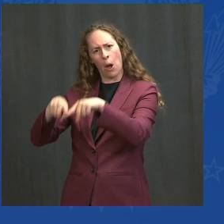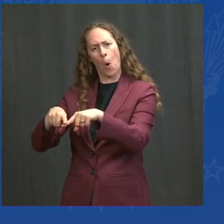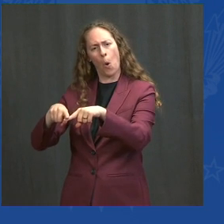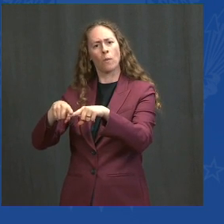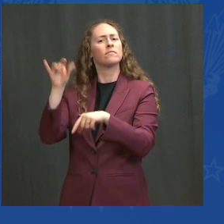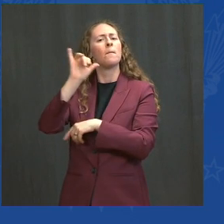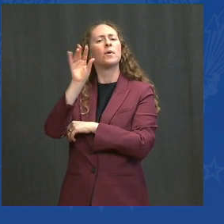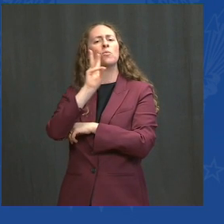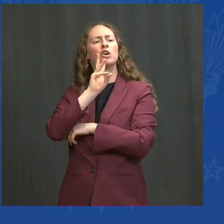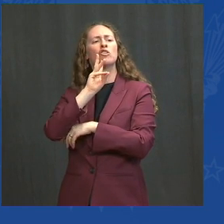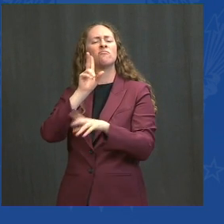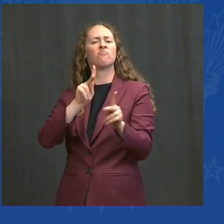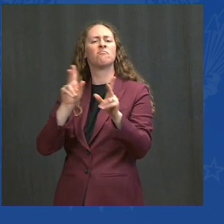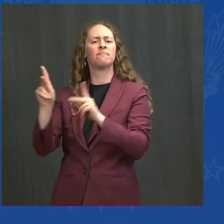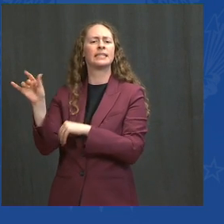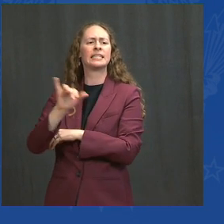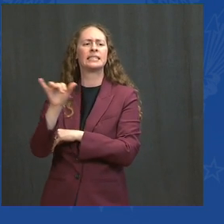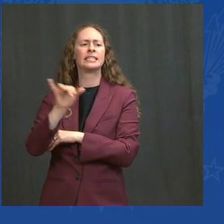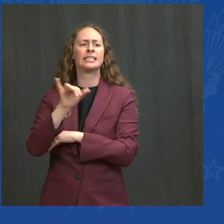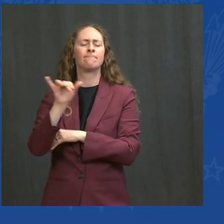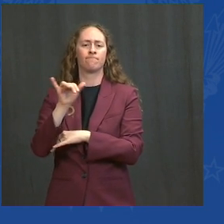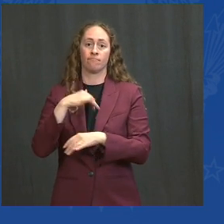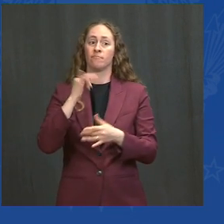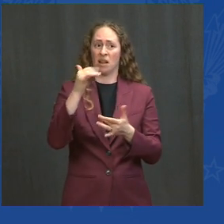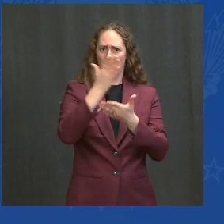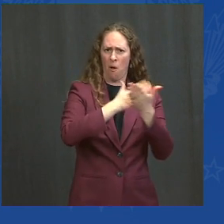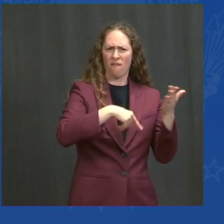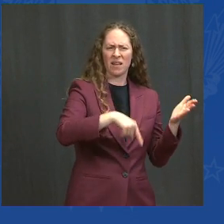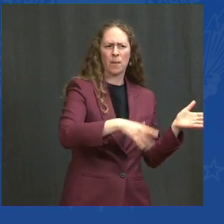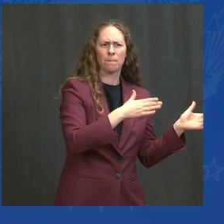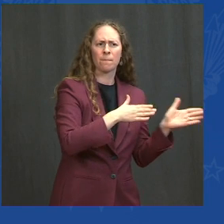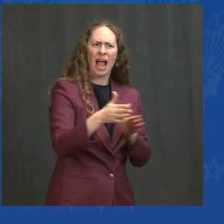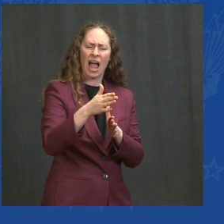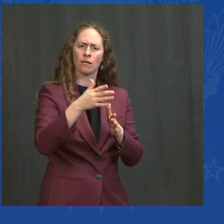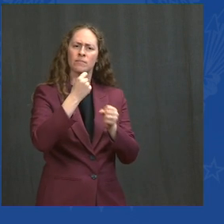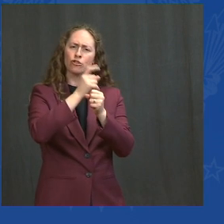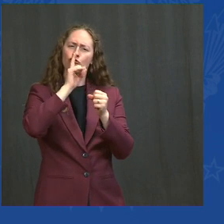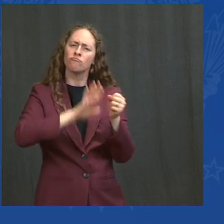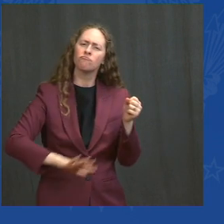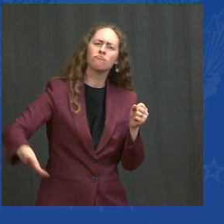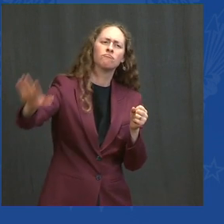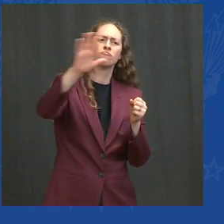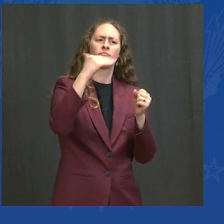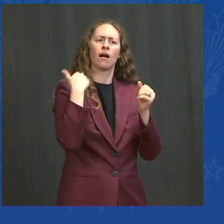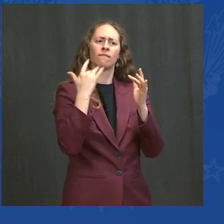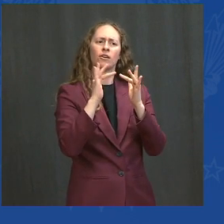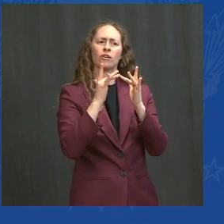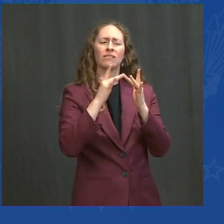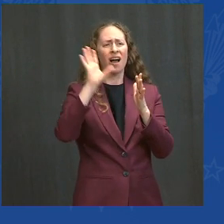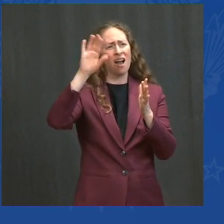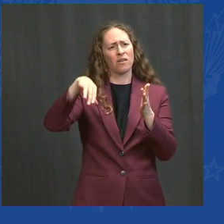And this deal would provide for it for everyone, while bringing down the cost of Internet service across the board.